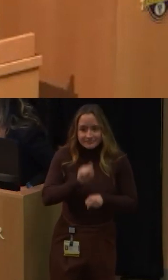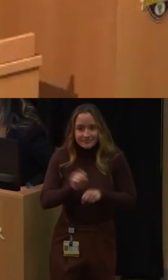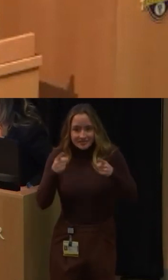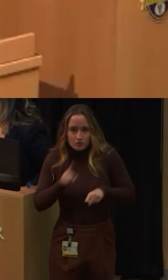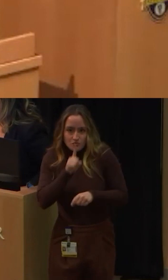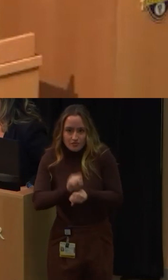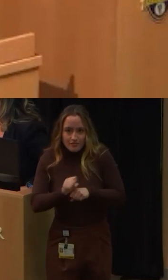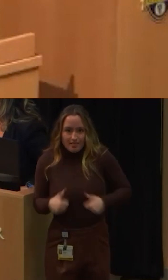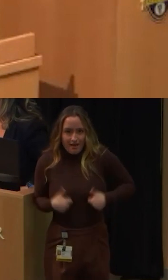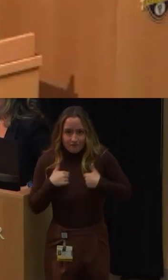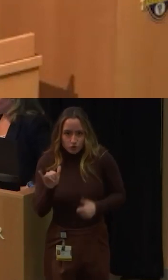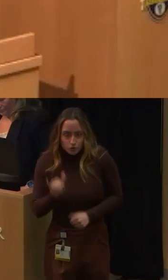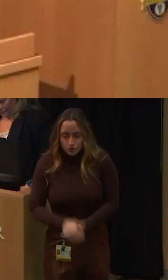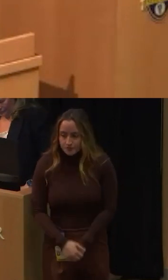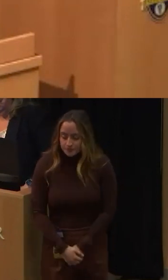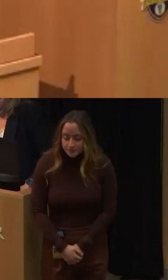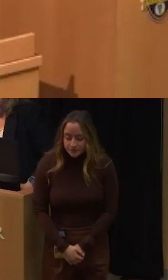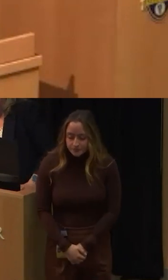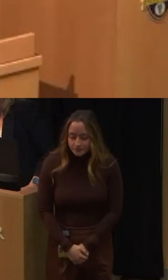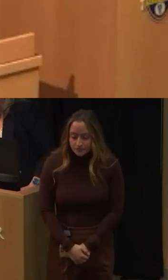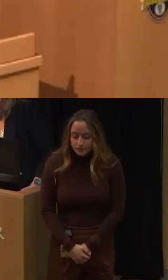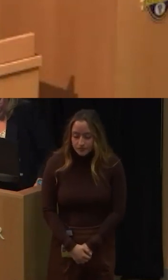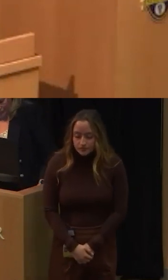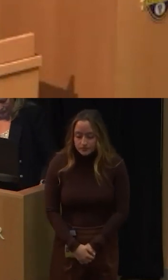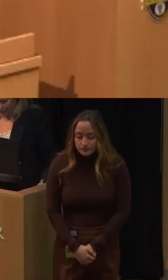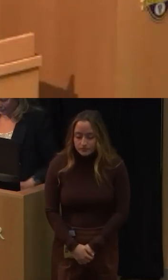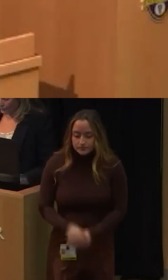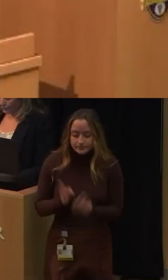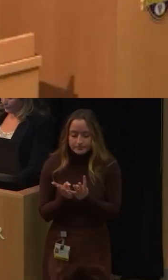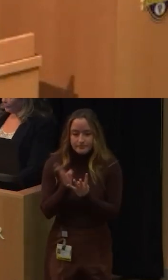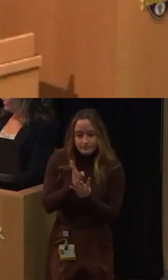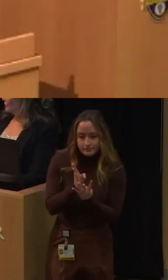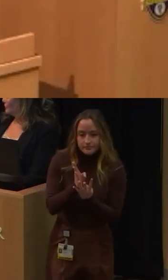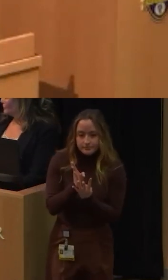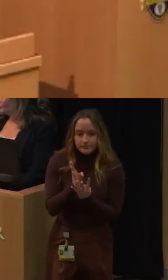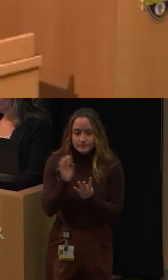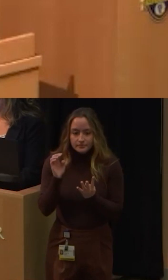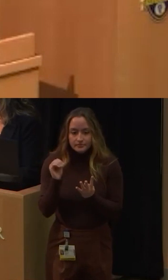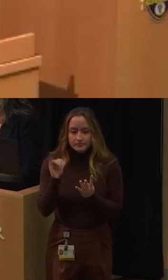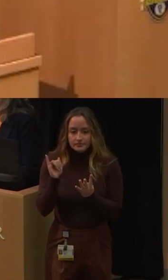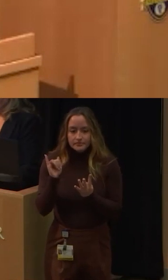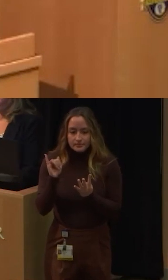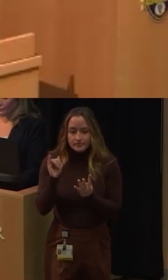Well, I too would like to welcome all of you, and Dr. Olivares, thank you for the opportunity